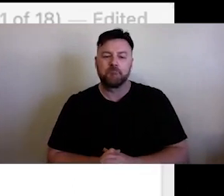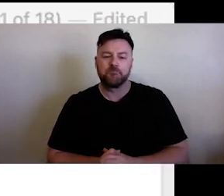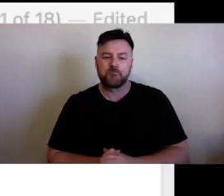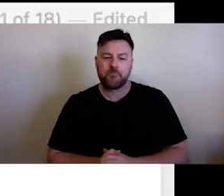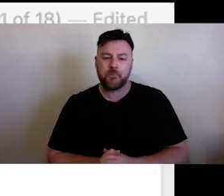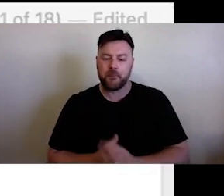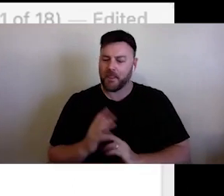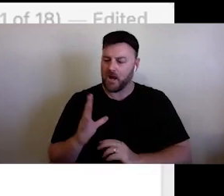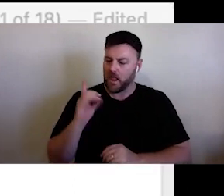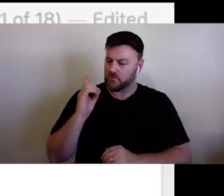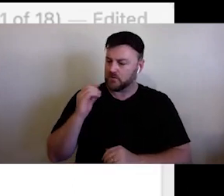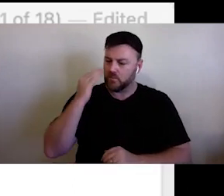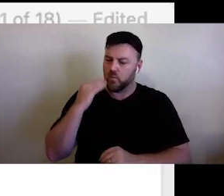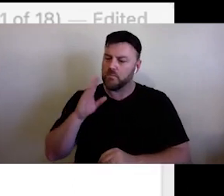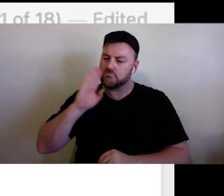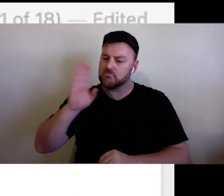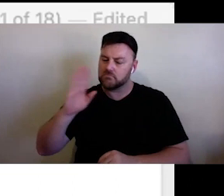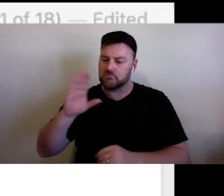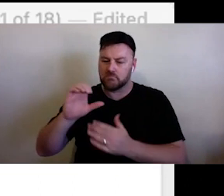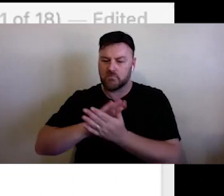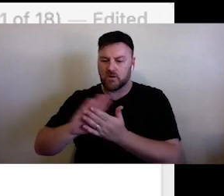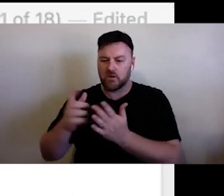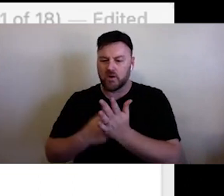digital platforms as part of this series, had interesting things to